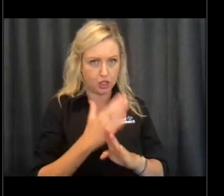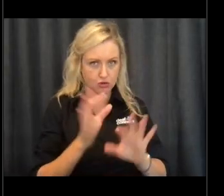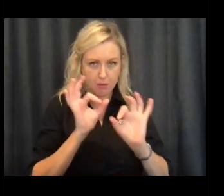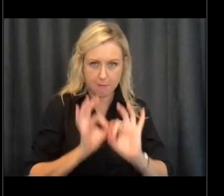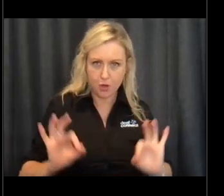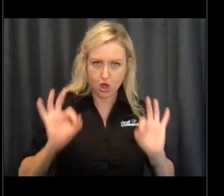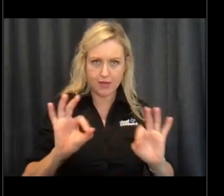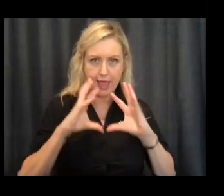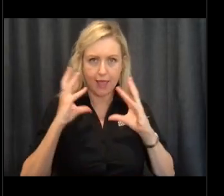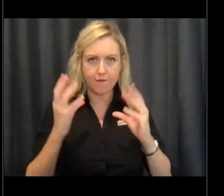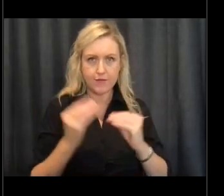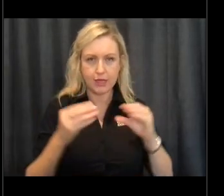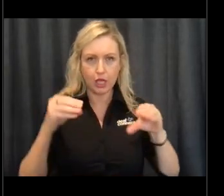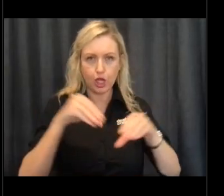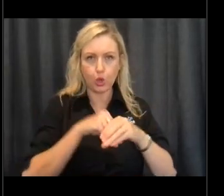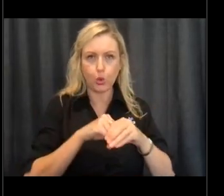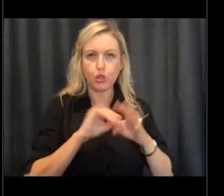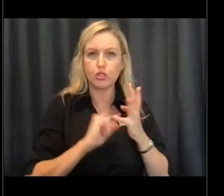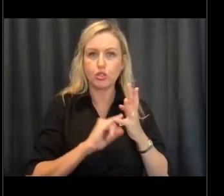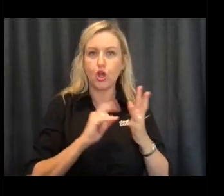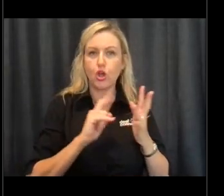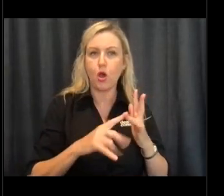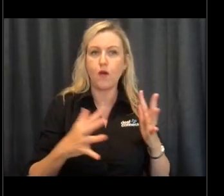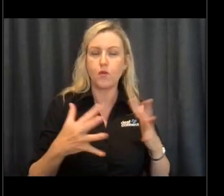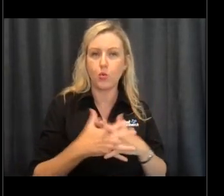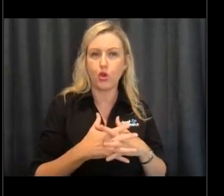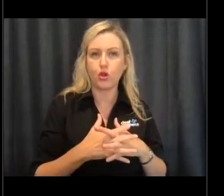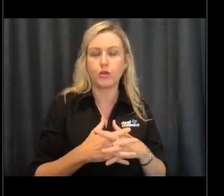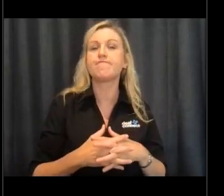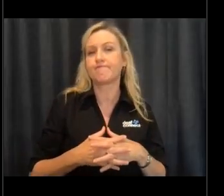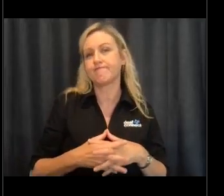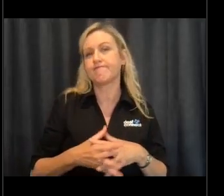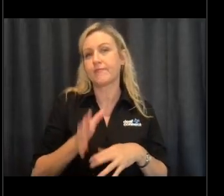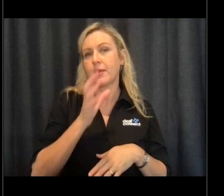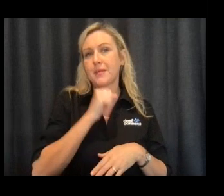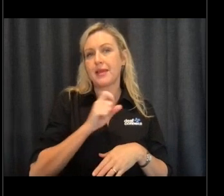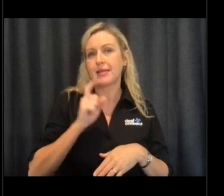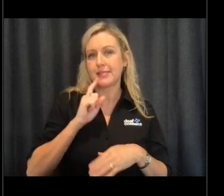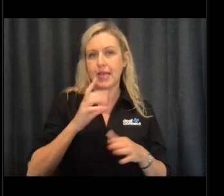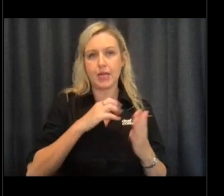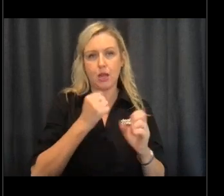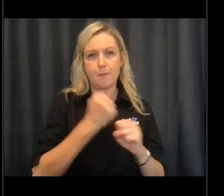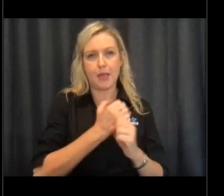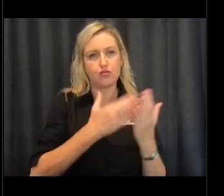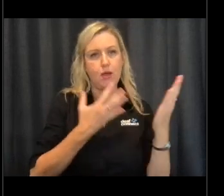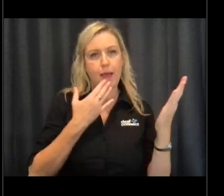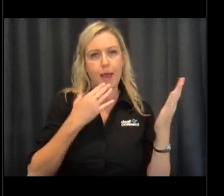Well, you want to be very confident that the amount is going to allow you to successfully